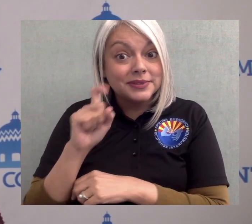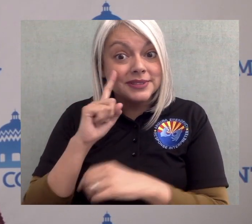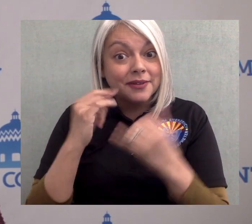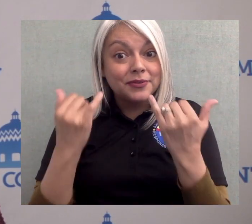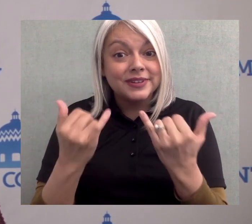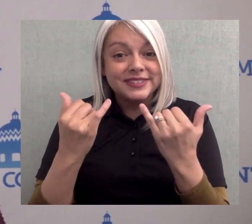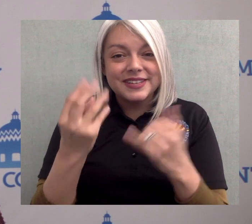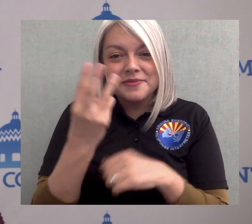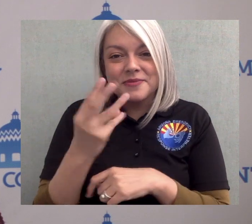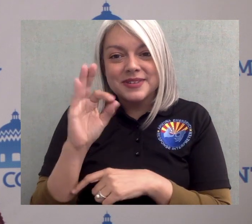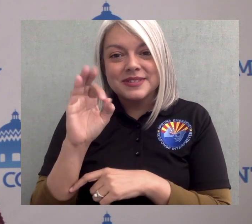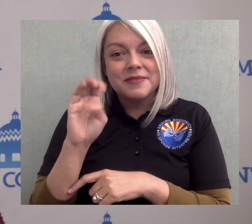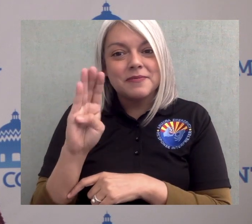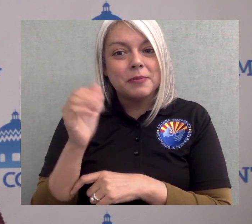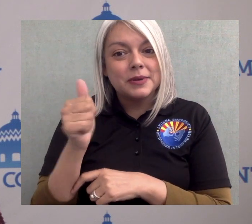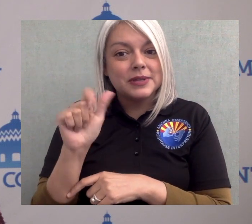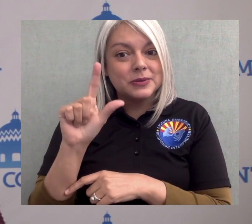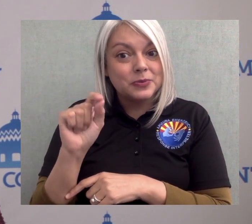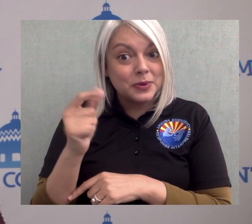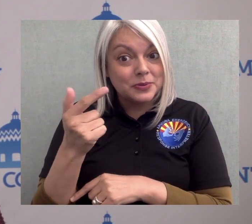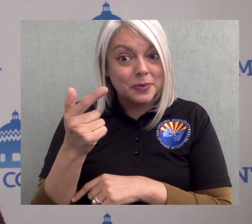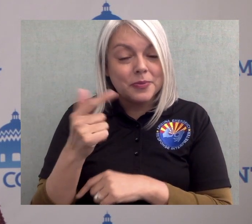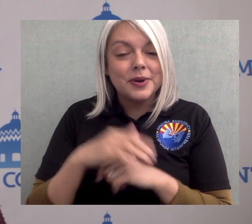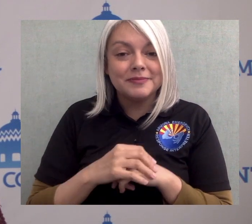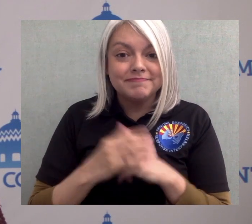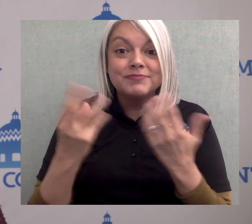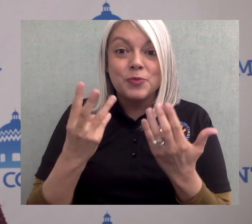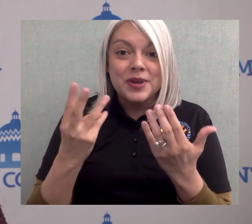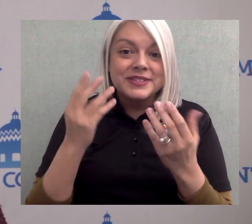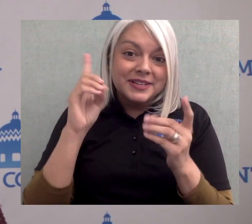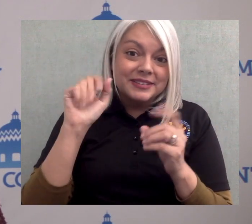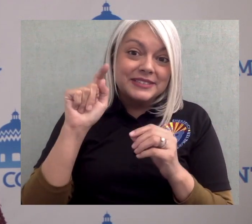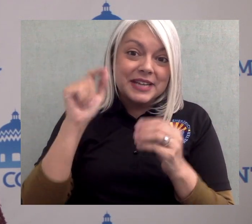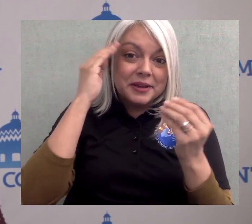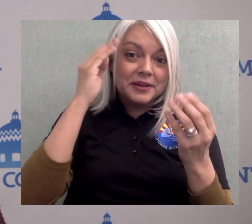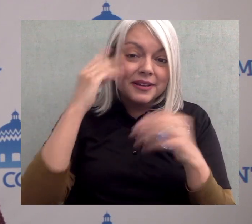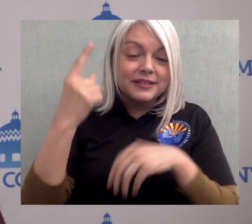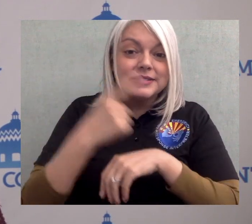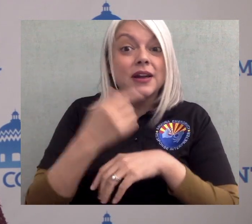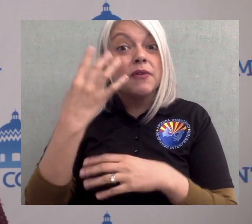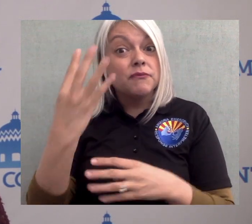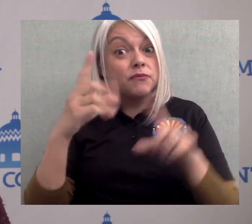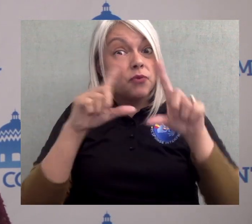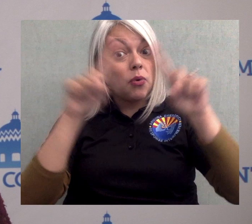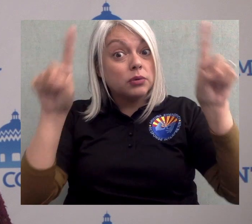date is February 10, 2021. Wednesday, data day. We’re going to go over 4 charts, 3